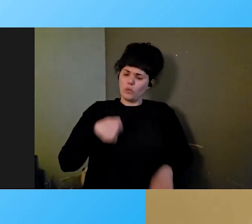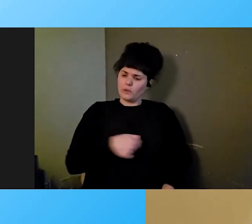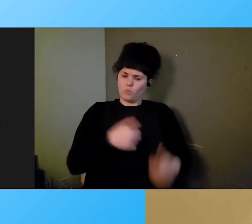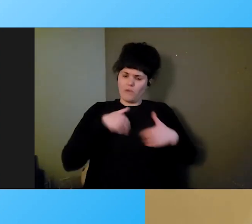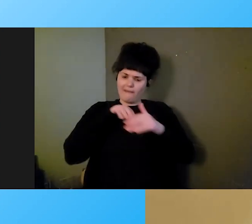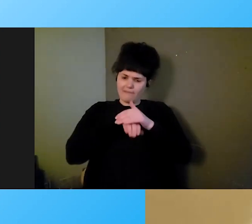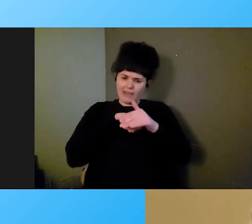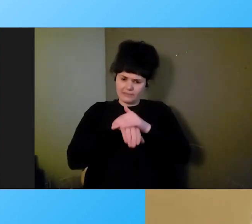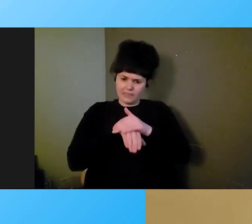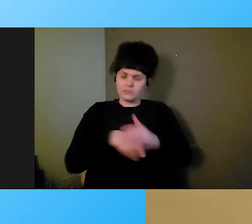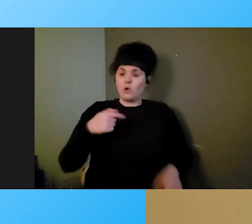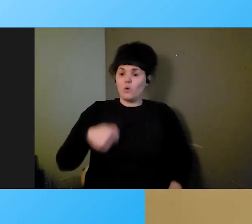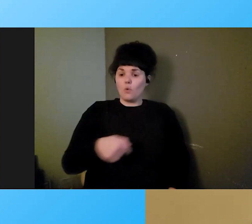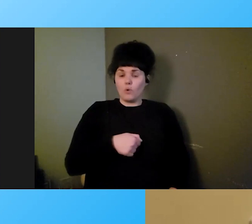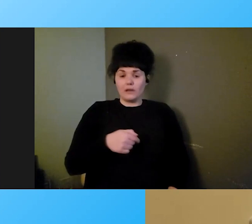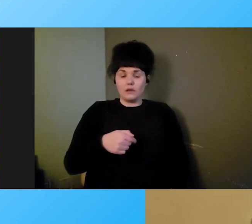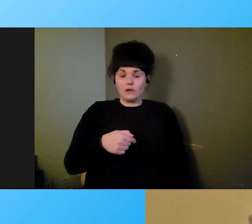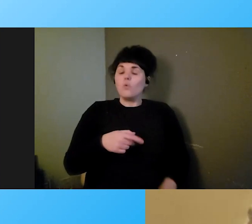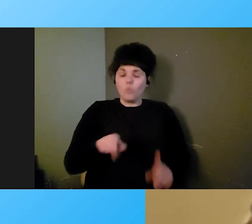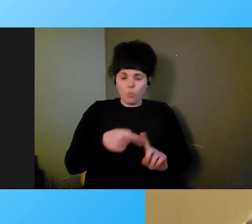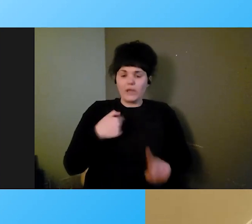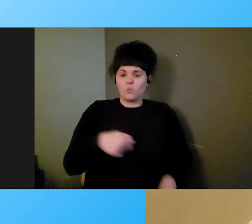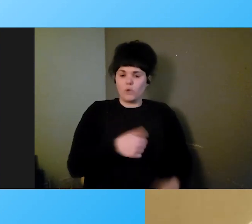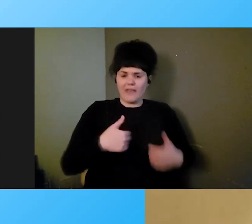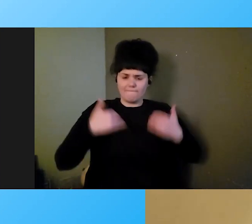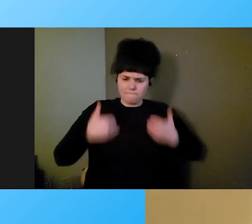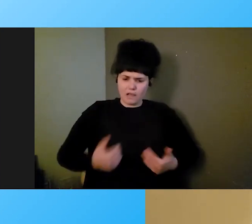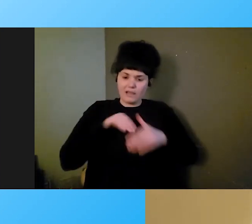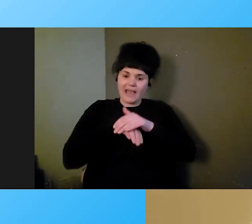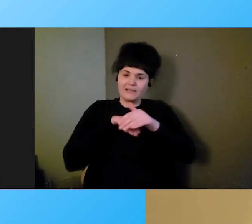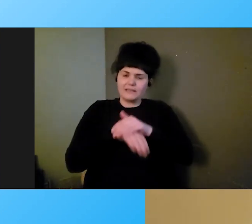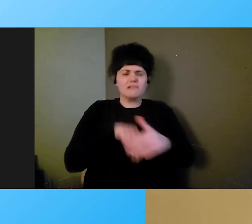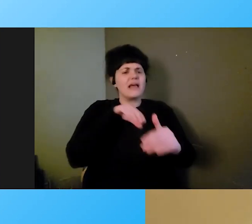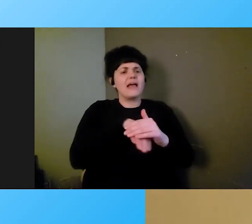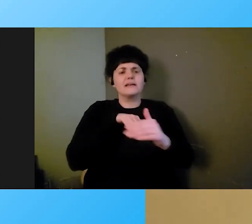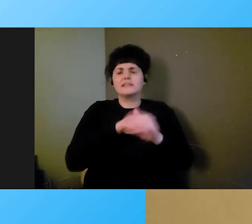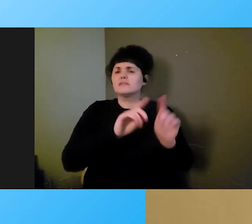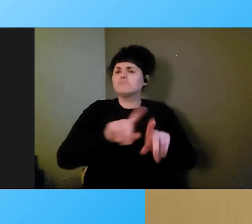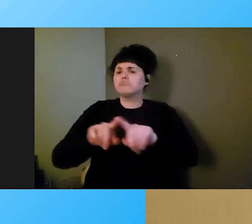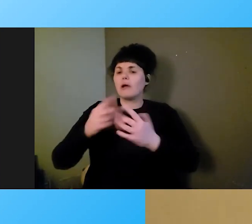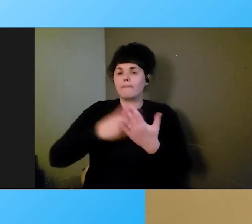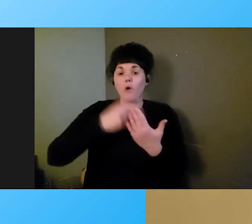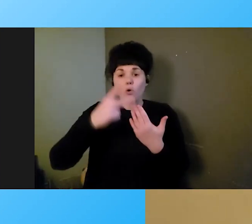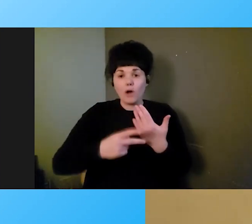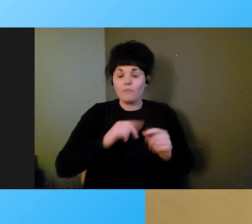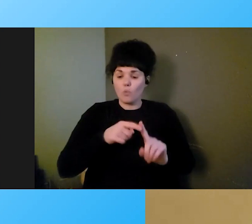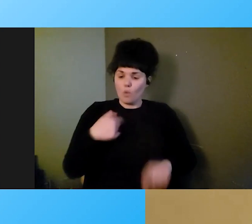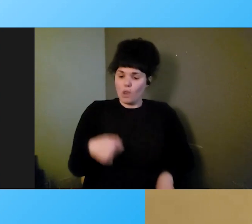physical access, access to programs and when we are able to